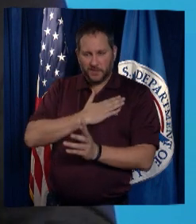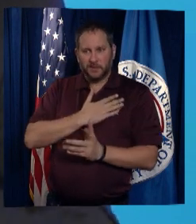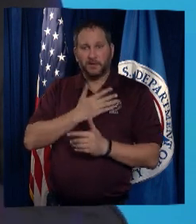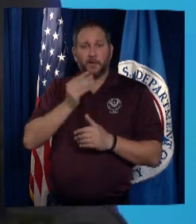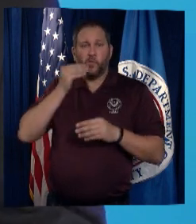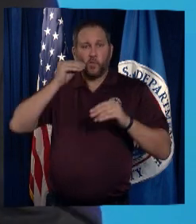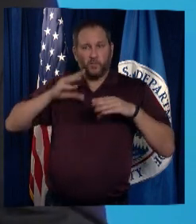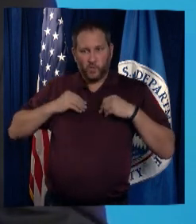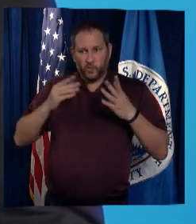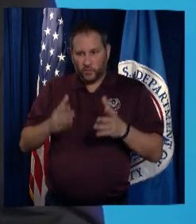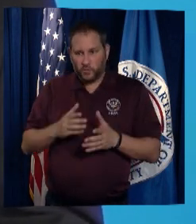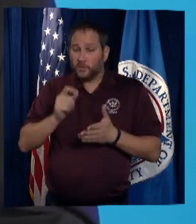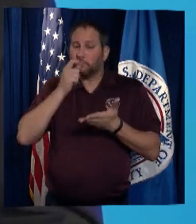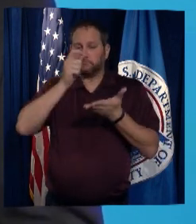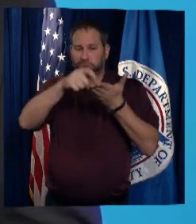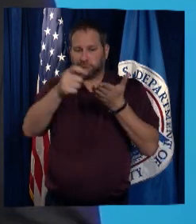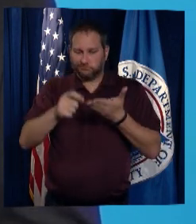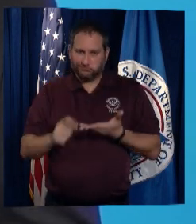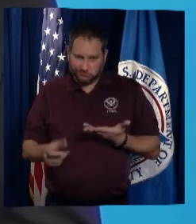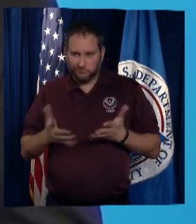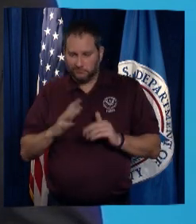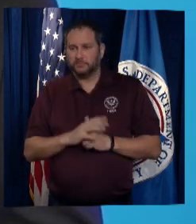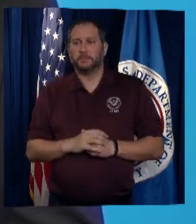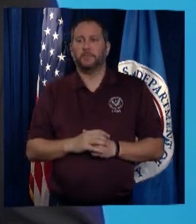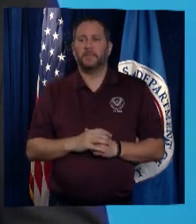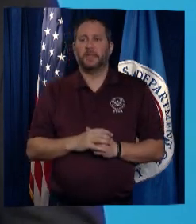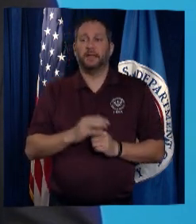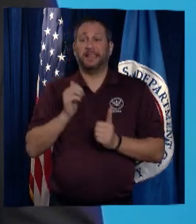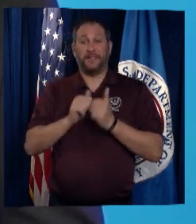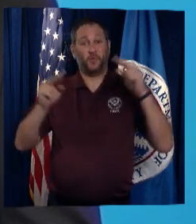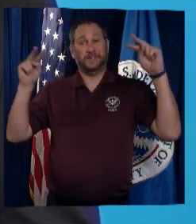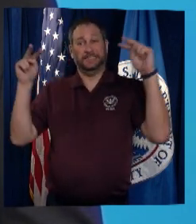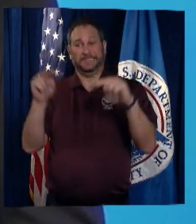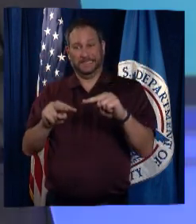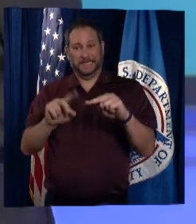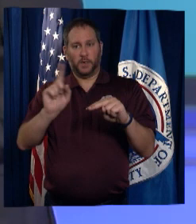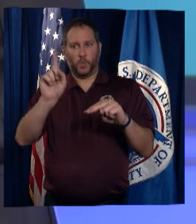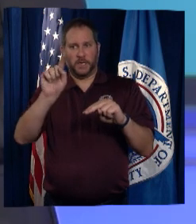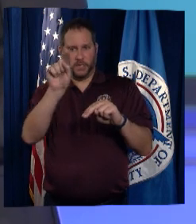There's no assign button, there's only a claim button because voluntary means